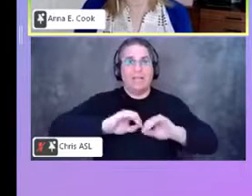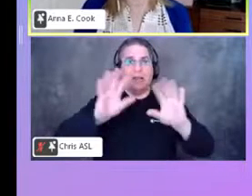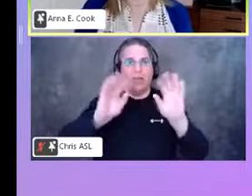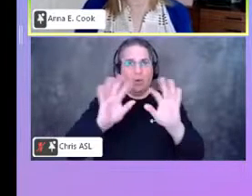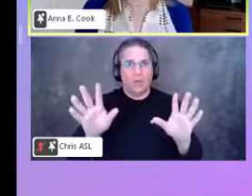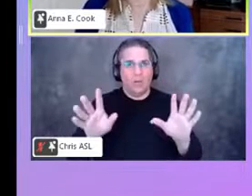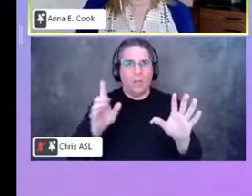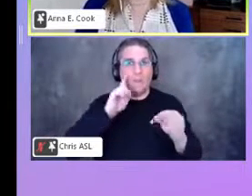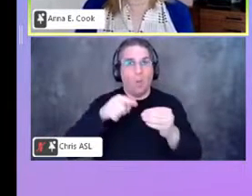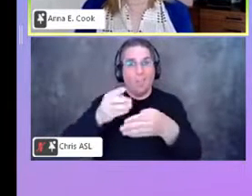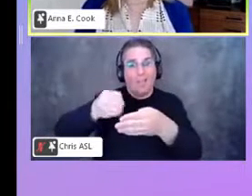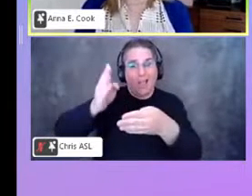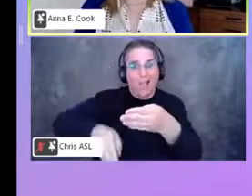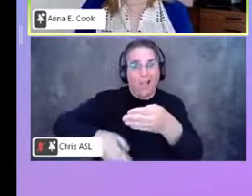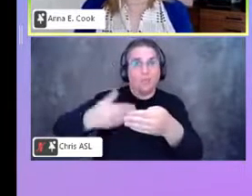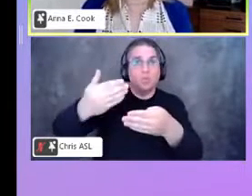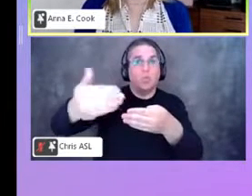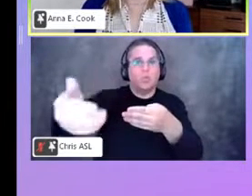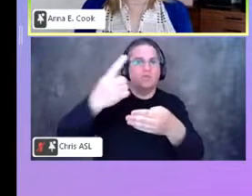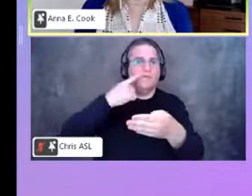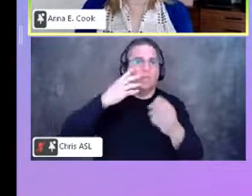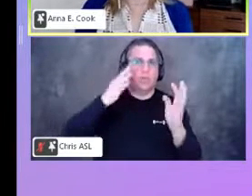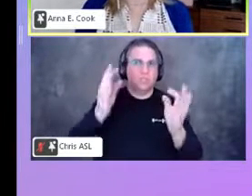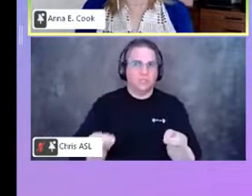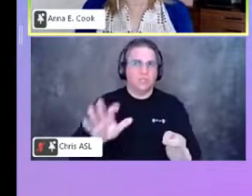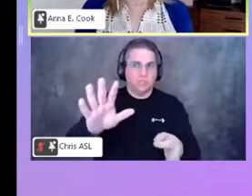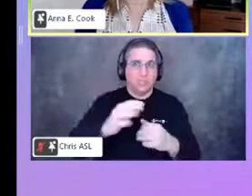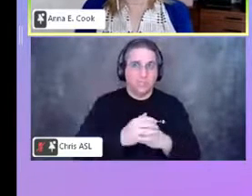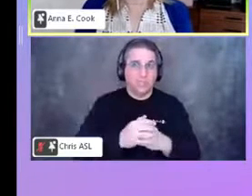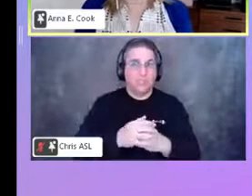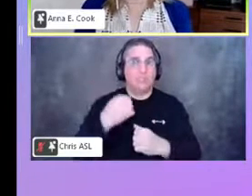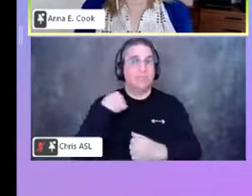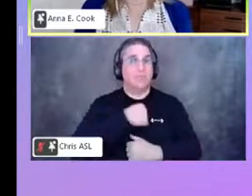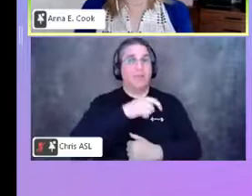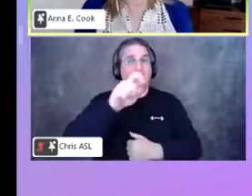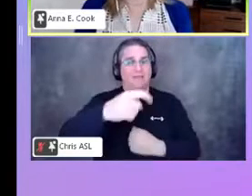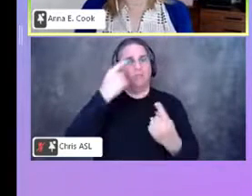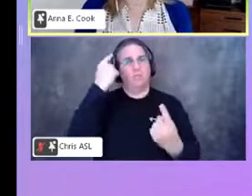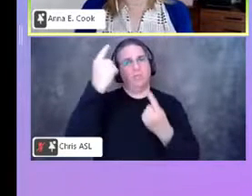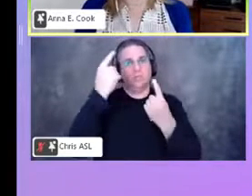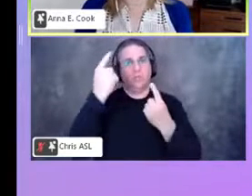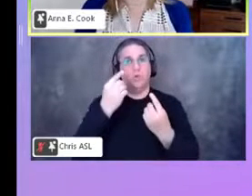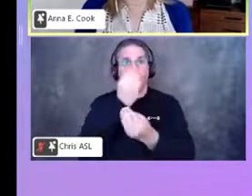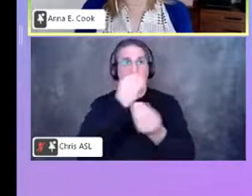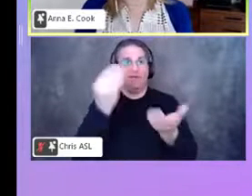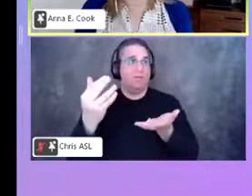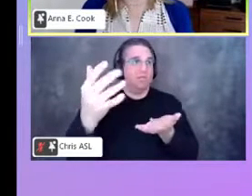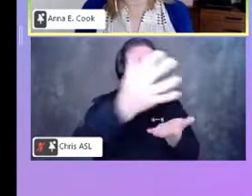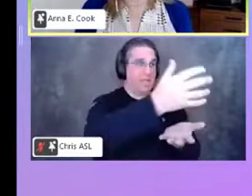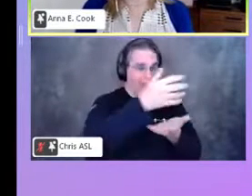decisions and we need to consider how information gathering to make informed decisions vary